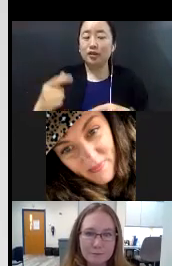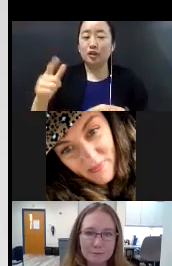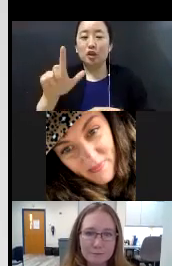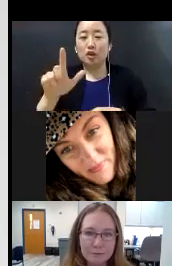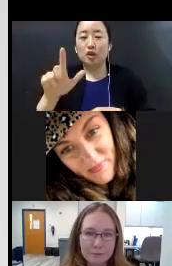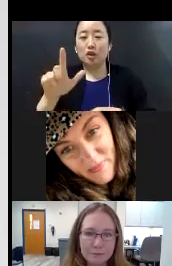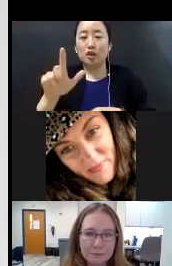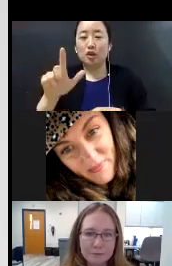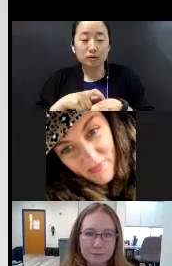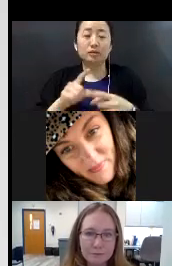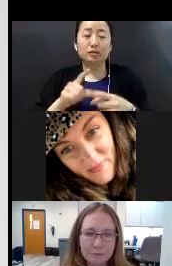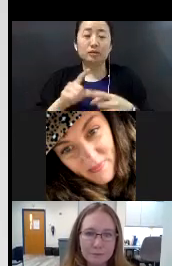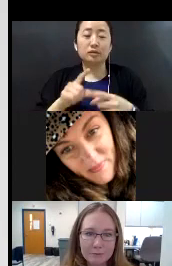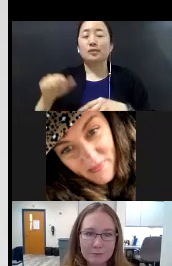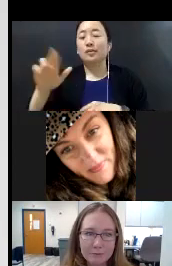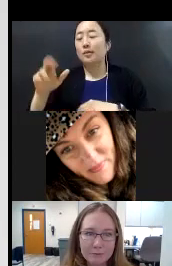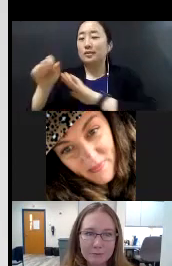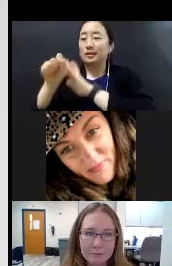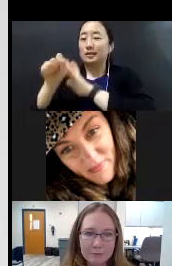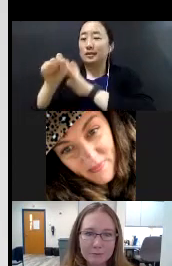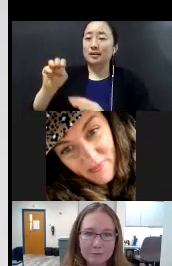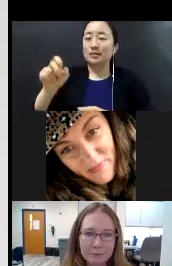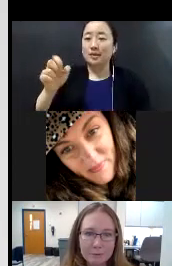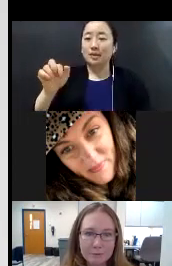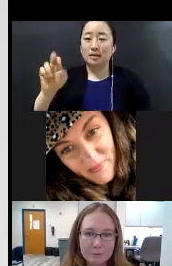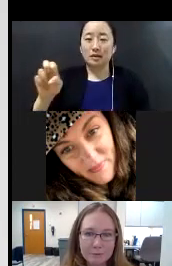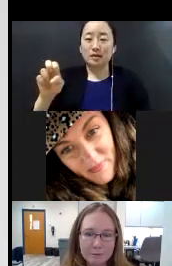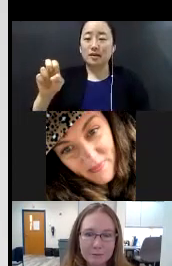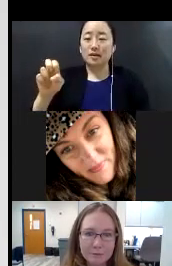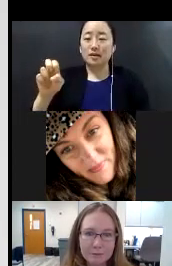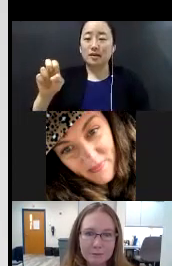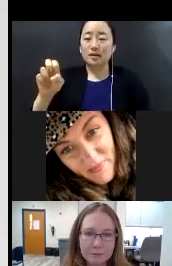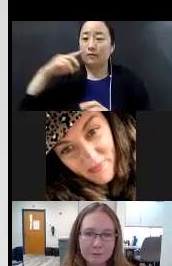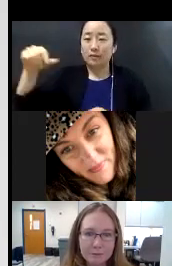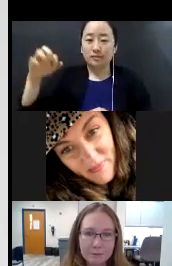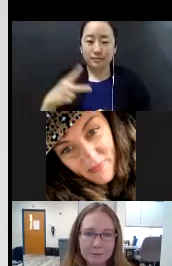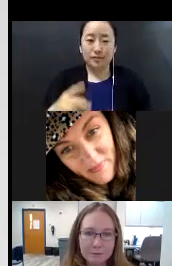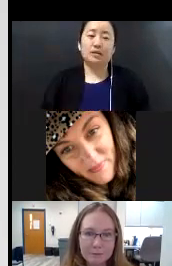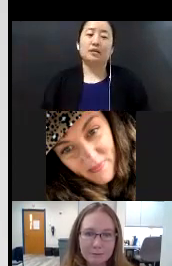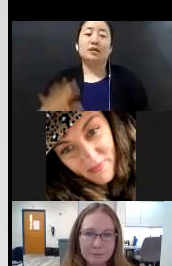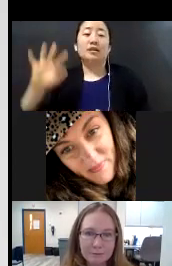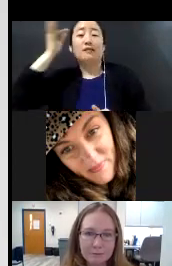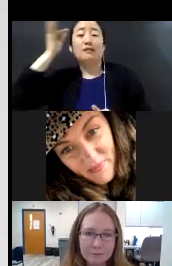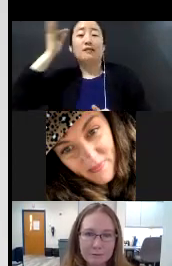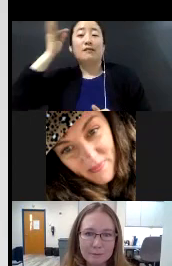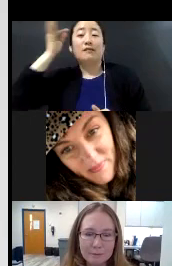AND THOSE TYPES OF THINGS. AT THE FEDERAL LEVEL THERE IS LOTS OF TALK ABOUT THIS AS WELL, HOW TO MAKE TELEHEALTH PERMANENT,